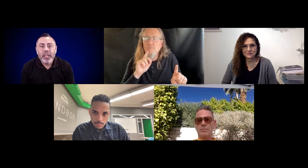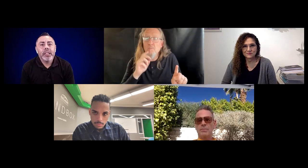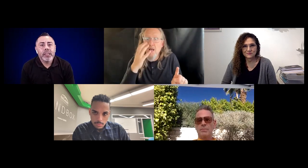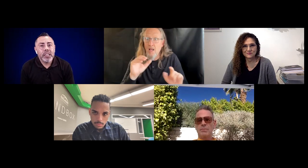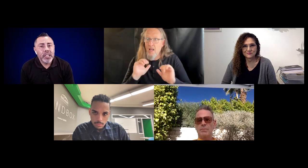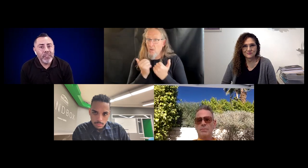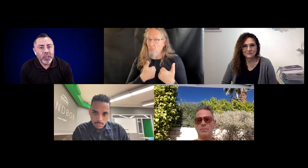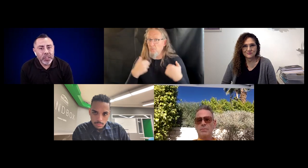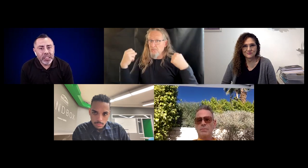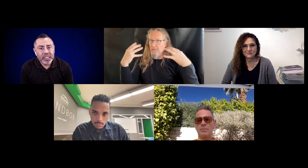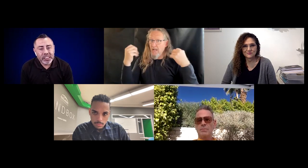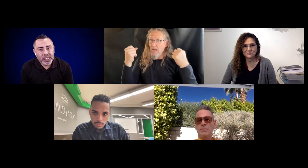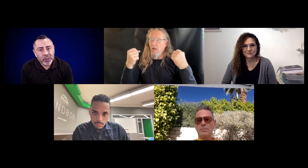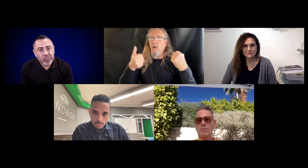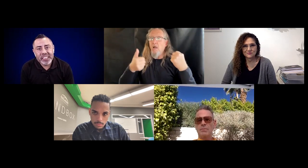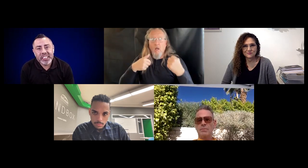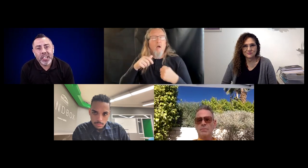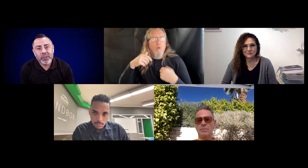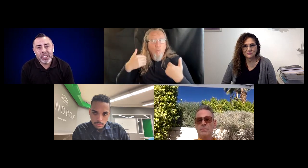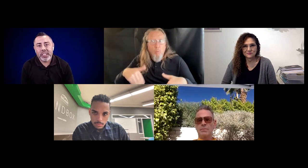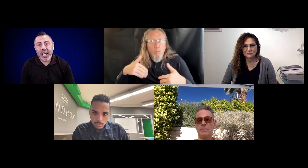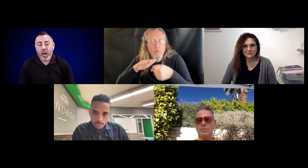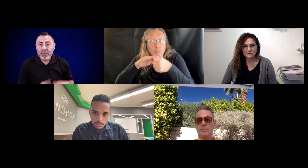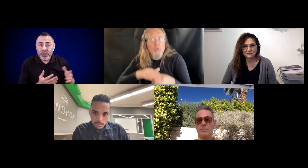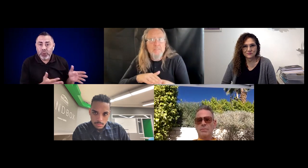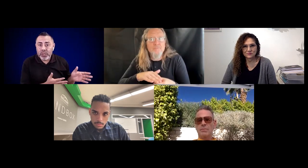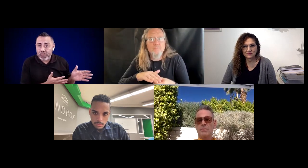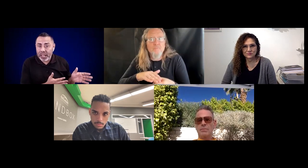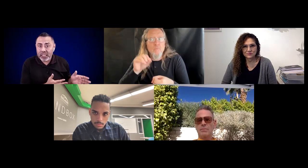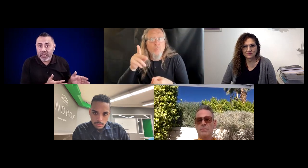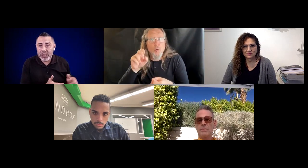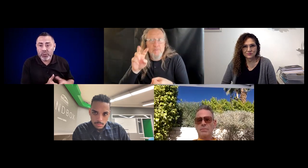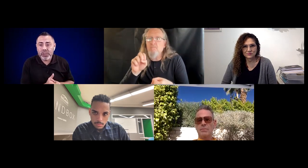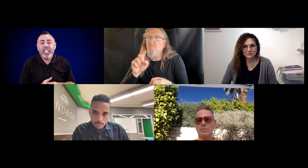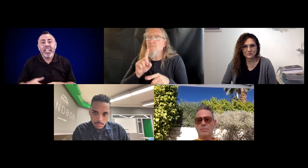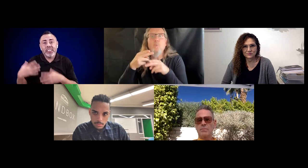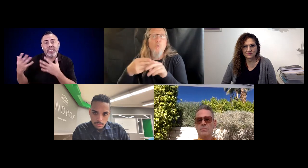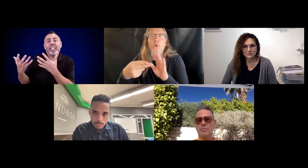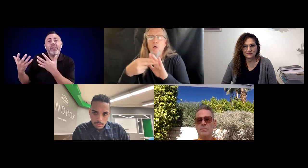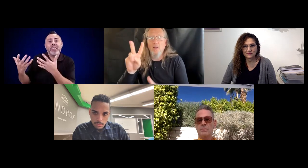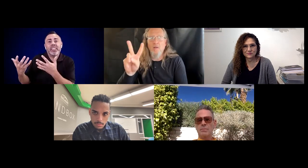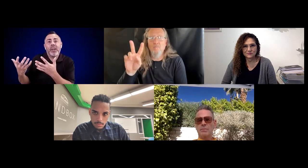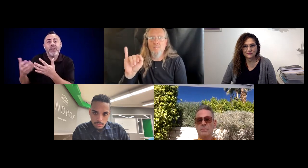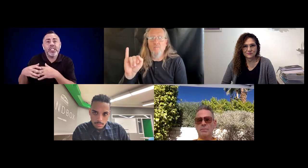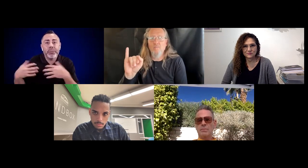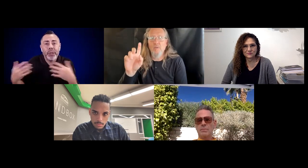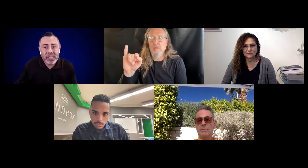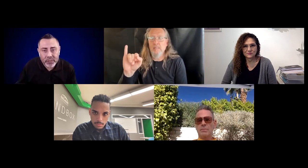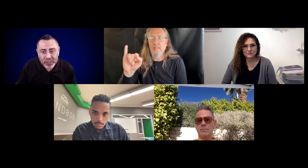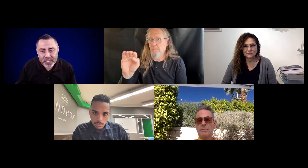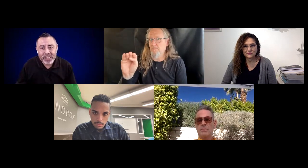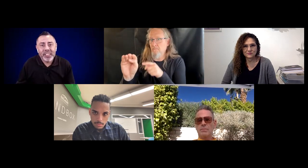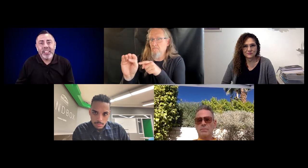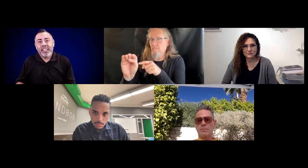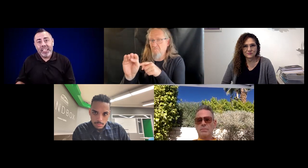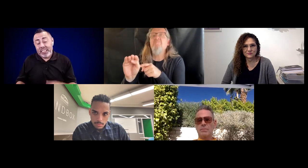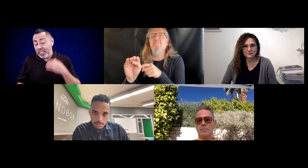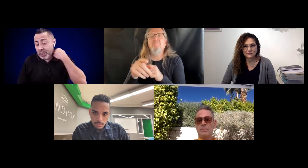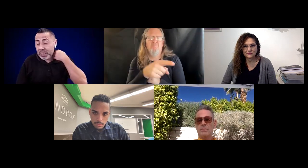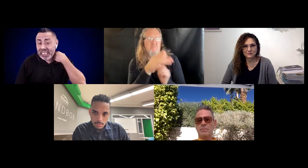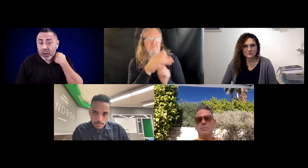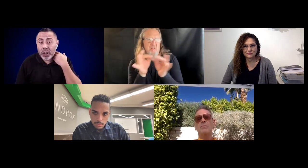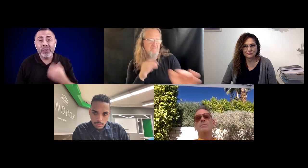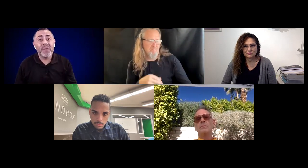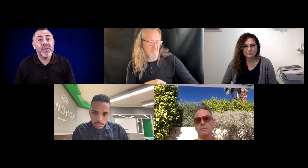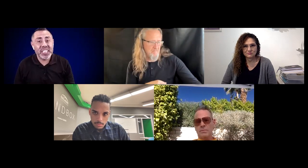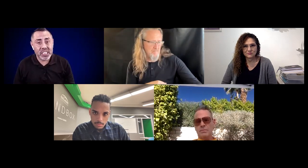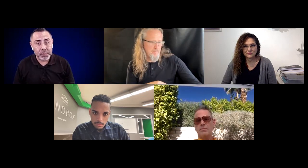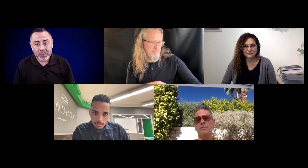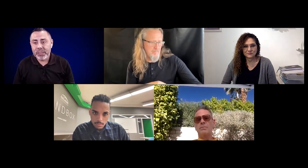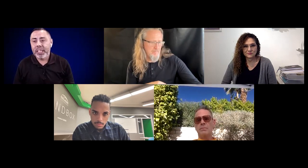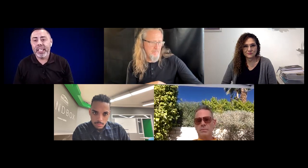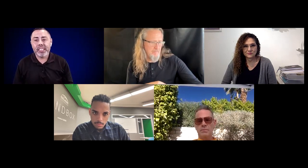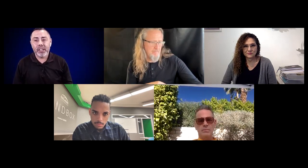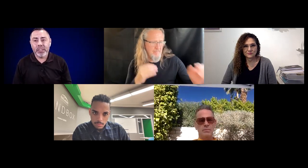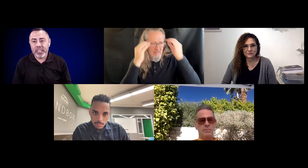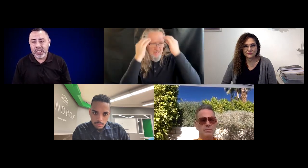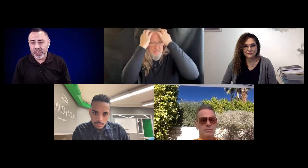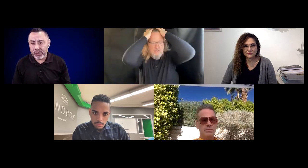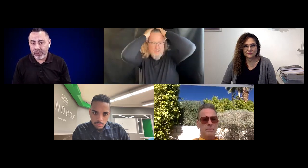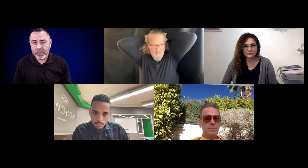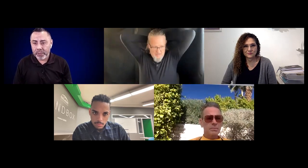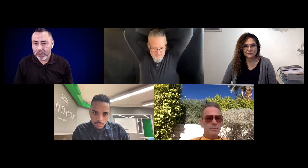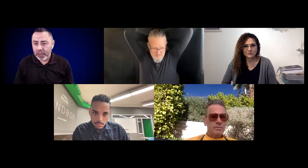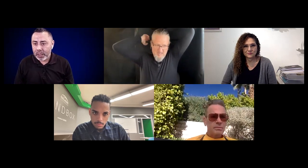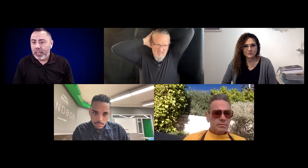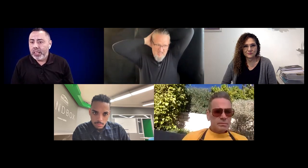The deaf community is still making discoveries on how we view deaf-blind individuals, and how sign language itself is oppressive. There's something now called vidism and that's covered in this video.